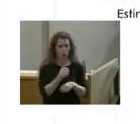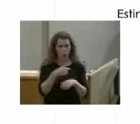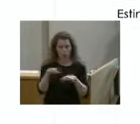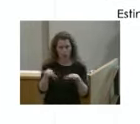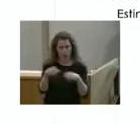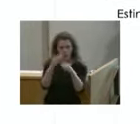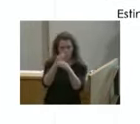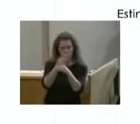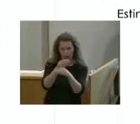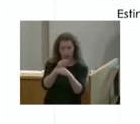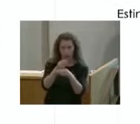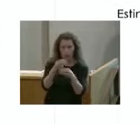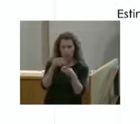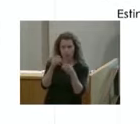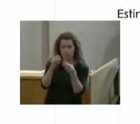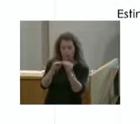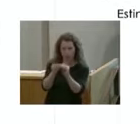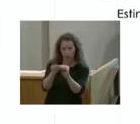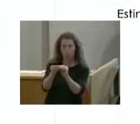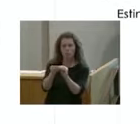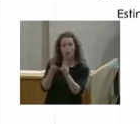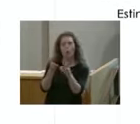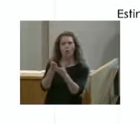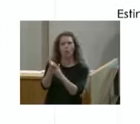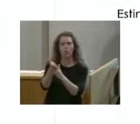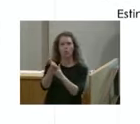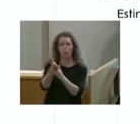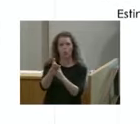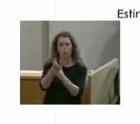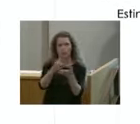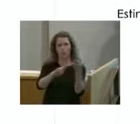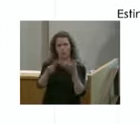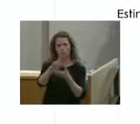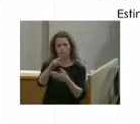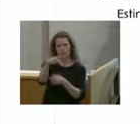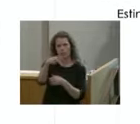of Pennsylvania, their open-source model as well, which was chosen for a number of